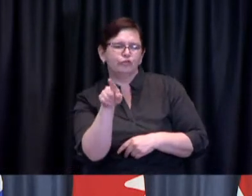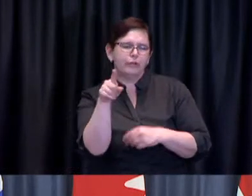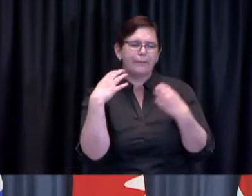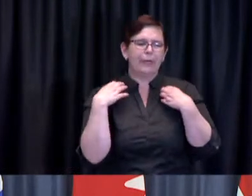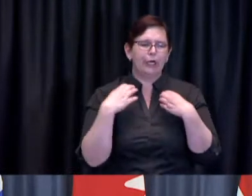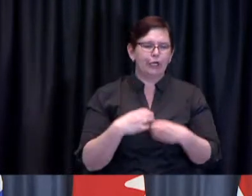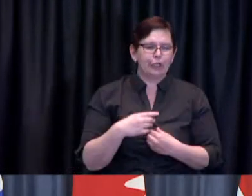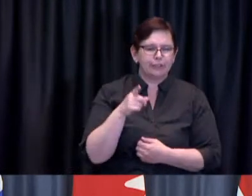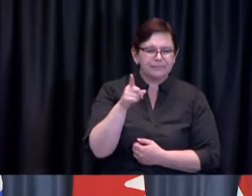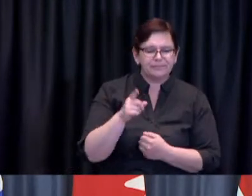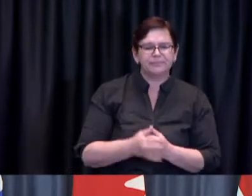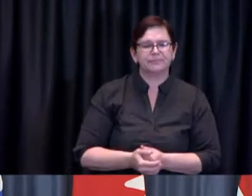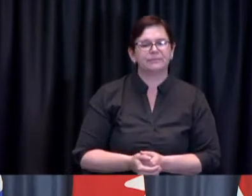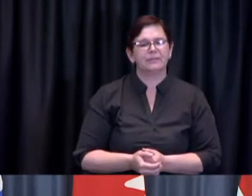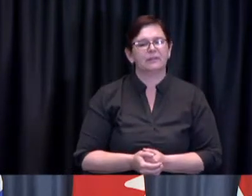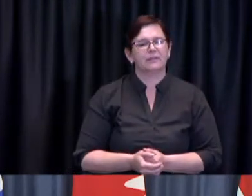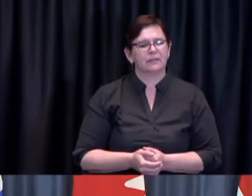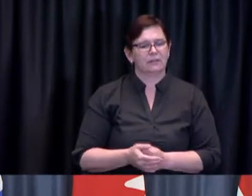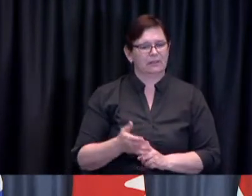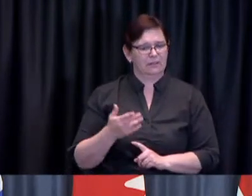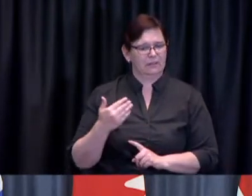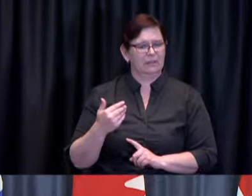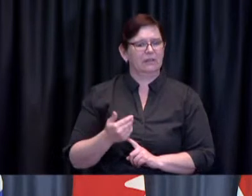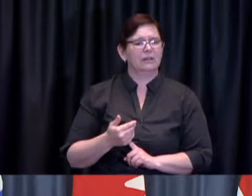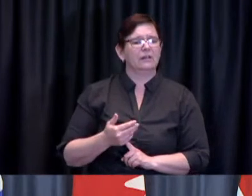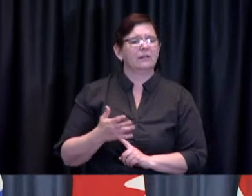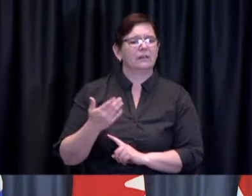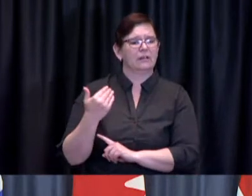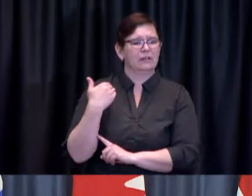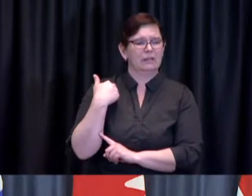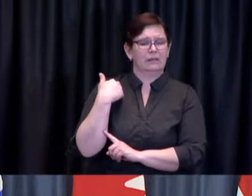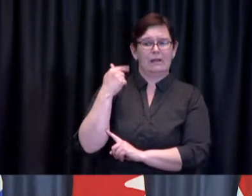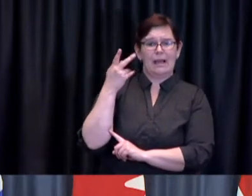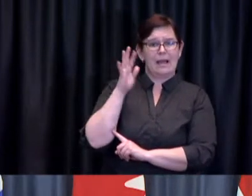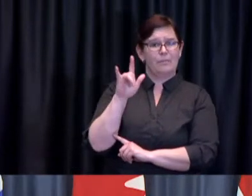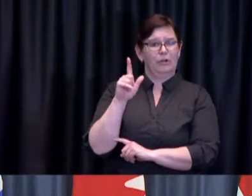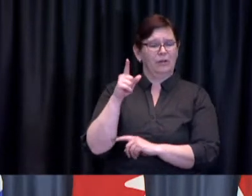in April the action around the enforcement of evicting residents and encampments was